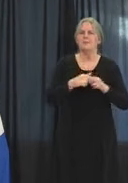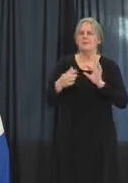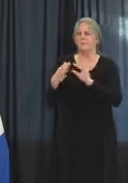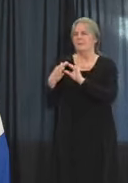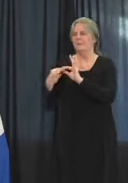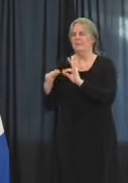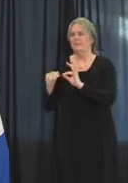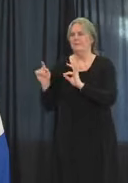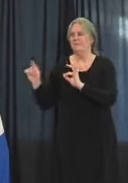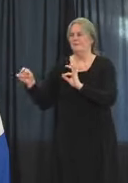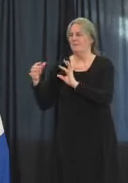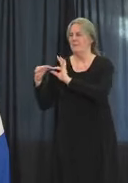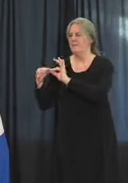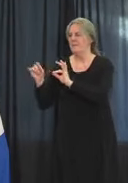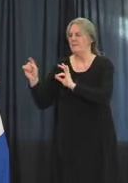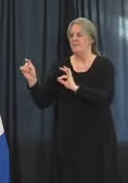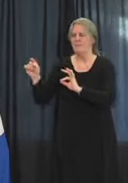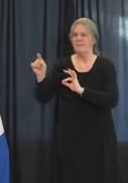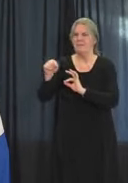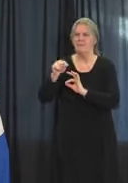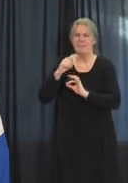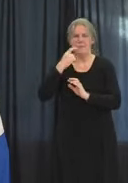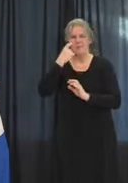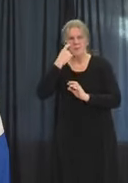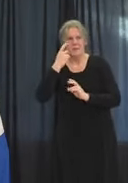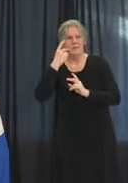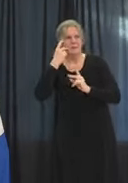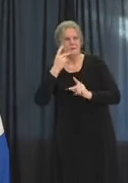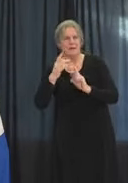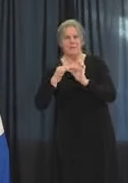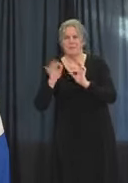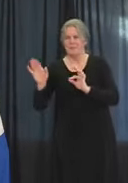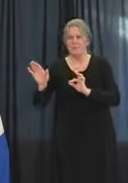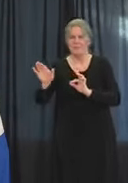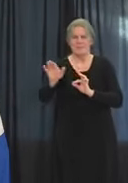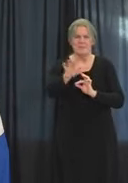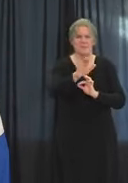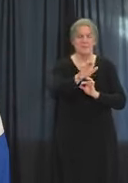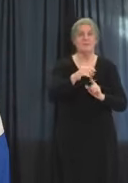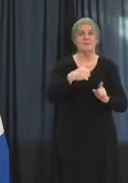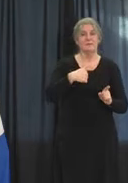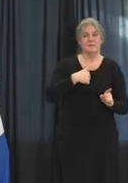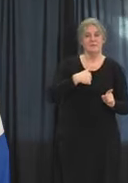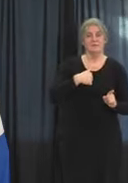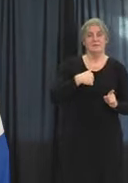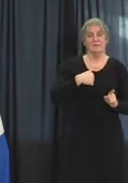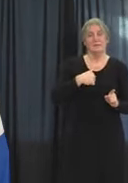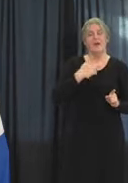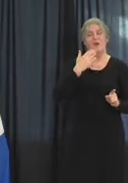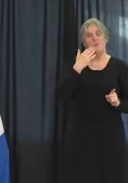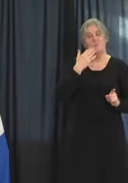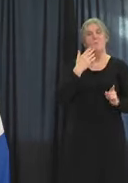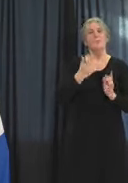what other people are reporting or witnessing because certainly,